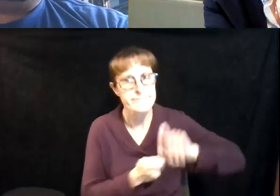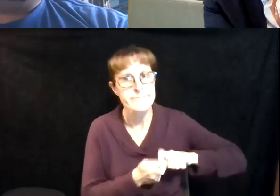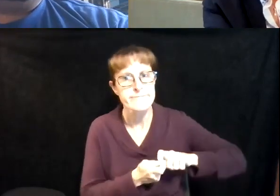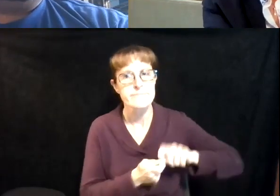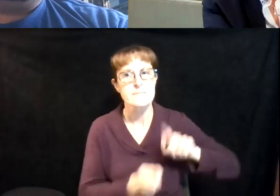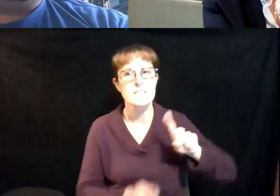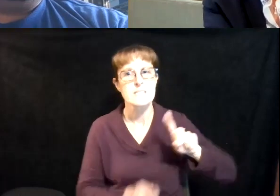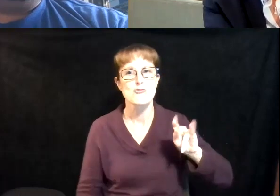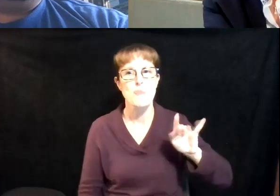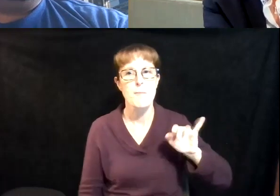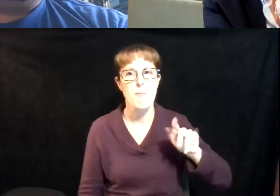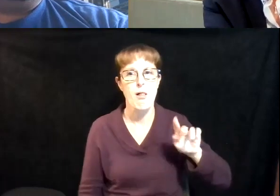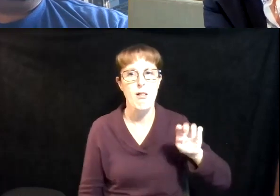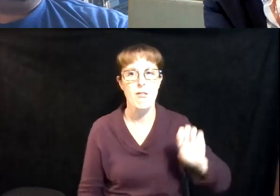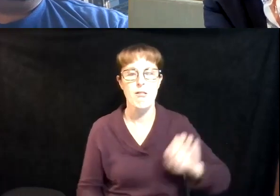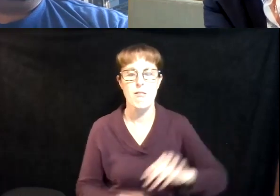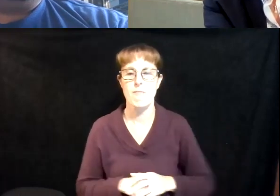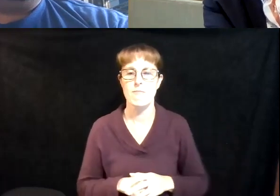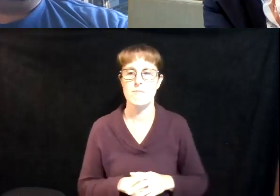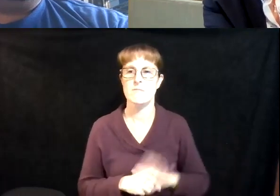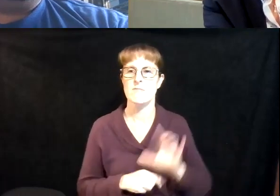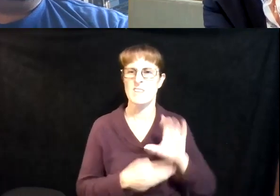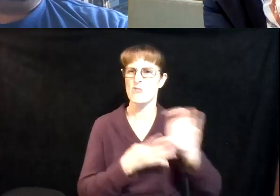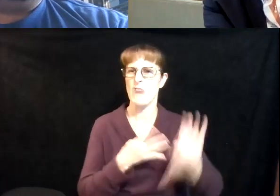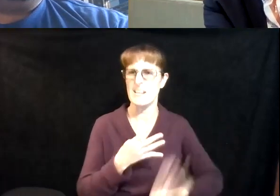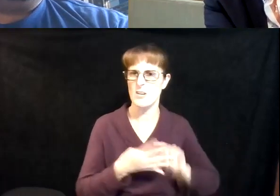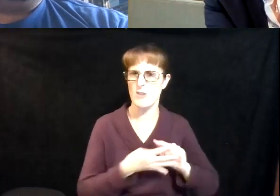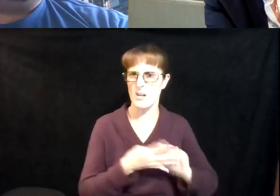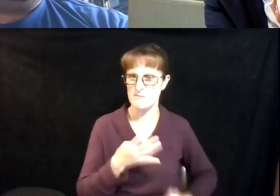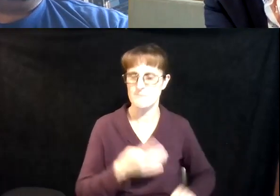Furthermore, it would eliminate the slippage caused by staff using